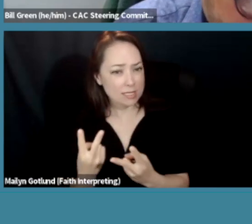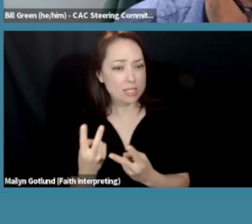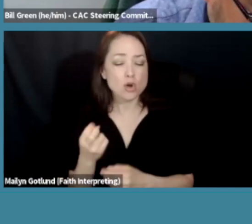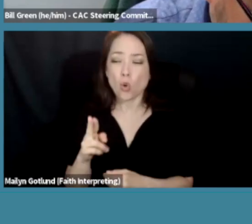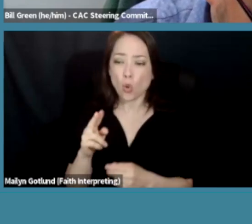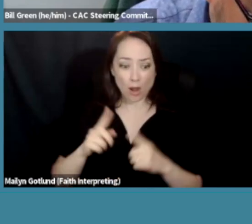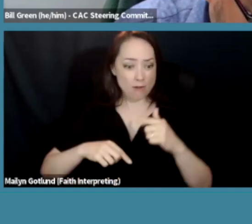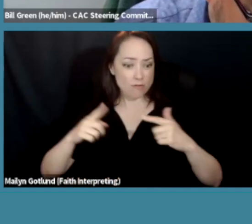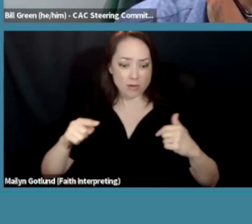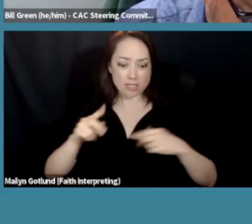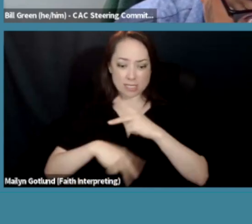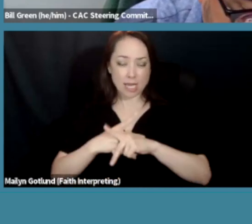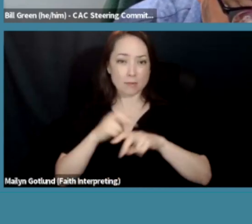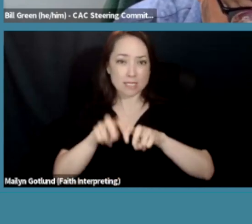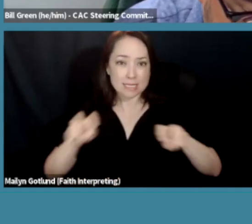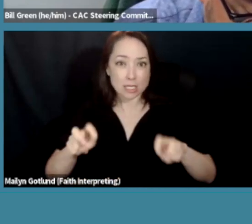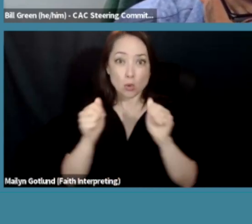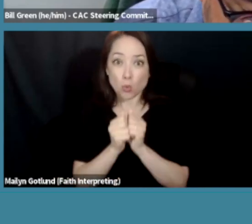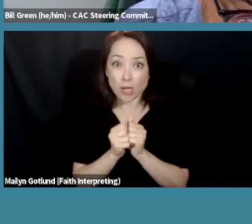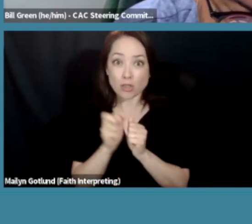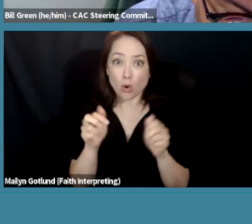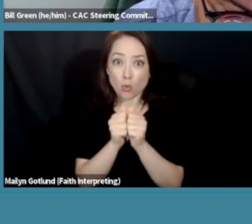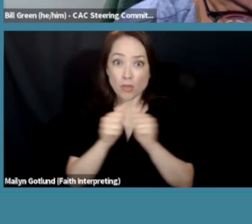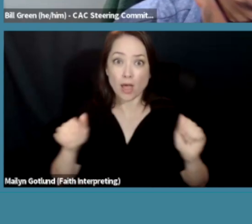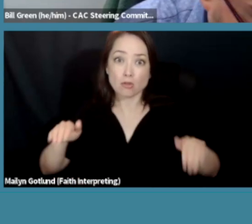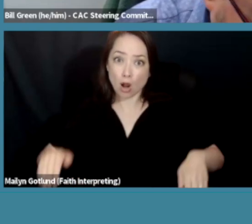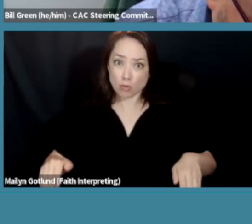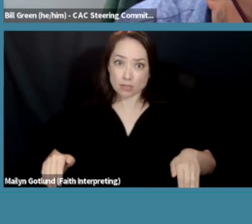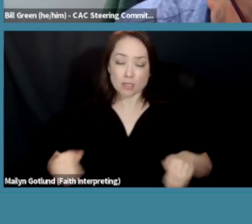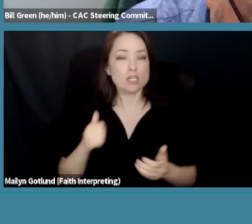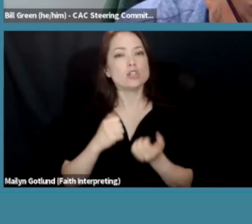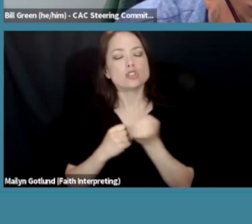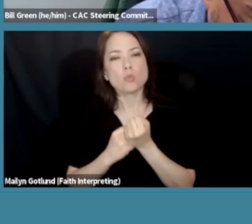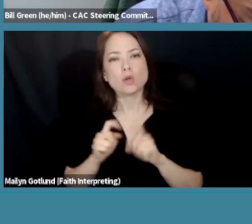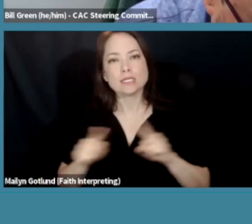with and without armrests can support different body types.